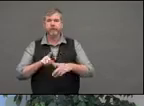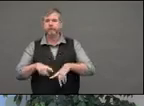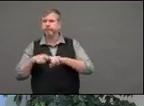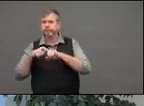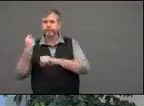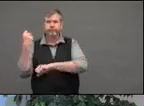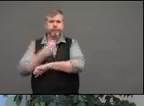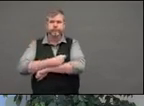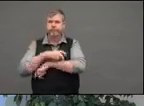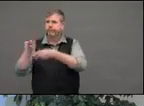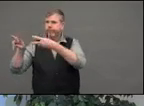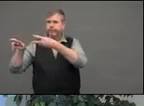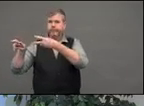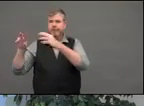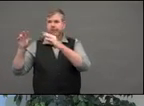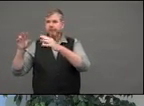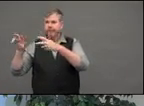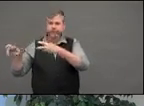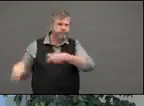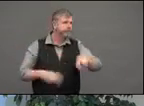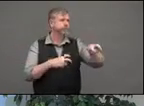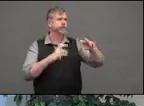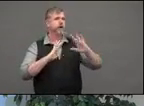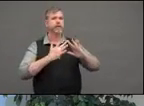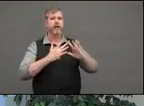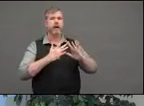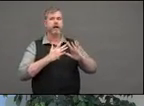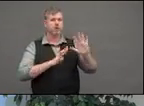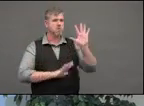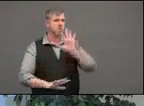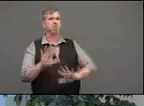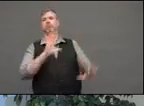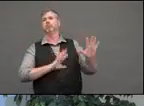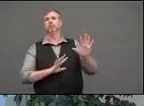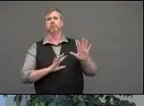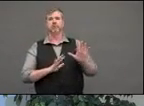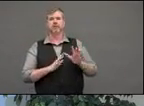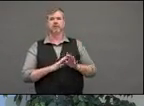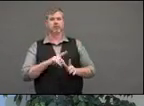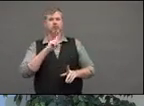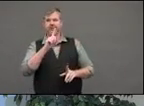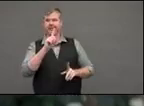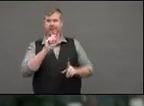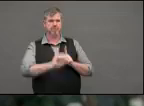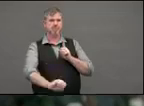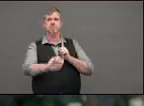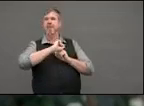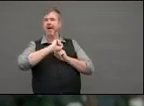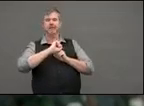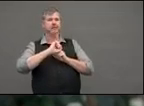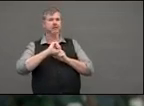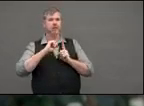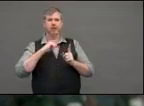and it definitely impacted how i was learning the new stuff in class